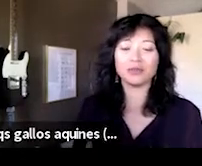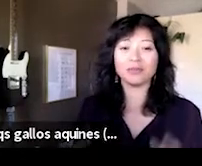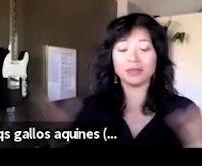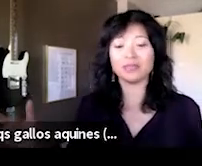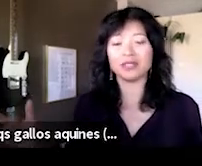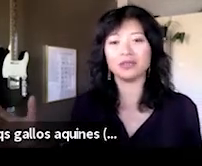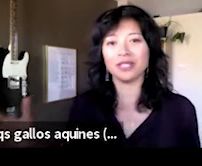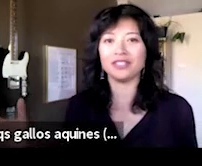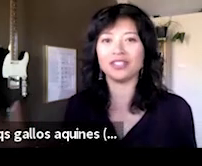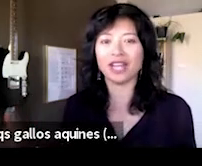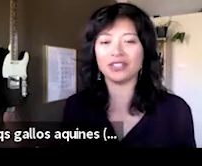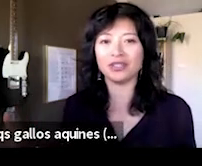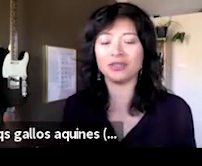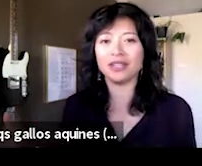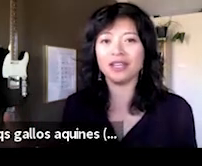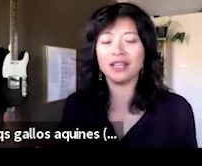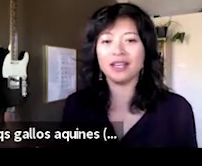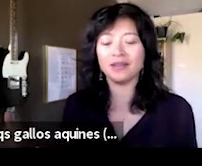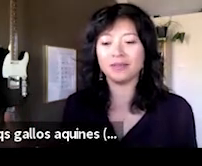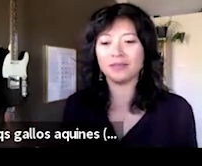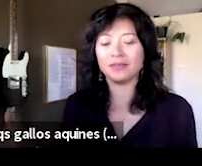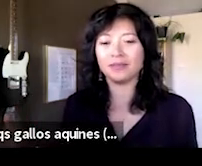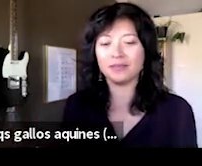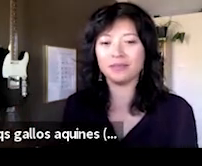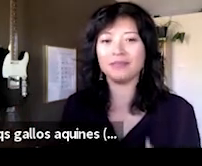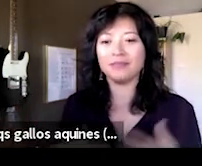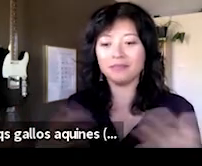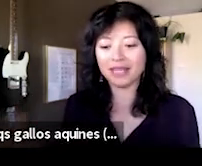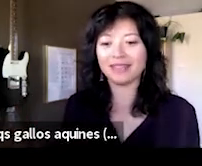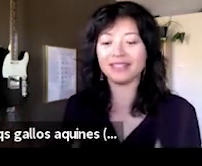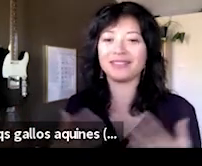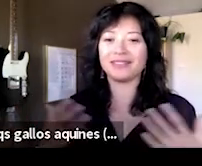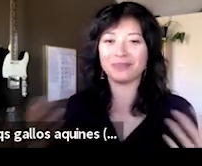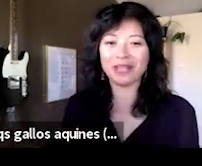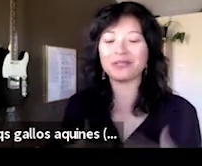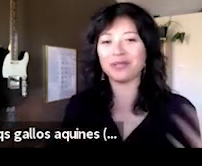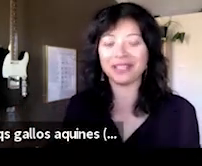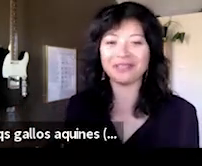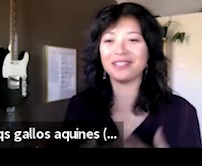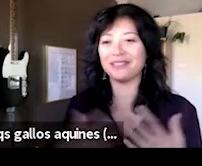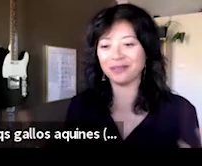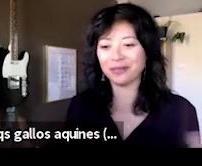participants who are in these Chat & Chews began these brainstorming activities where we